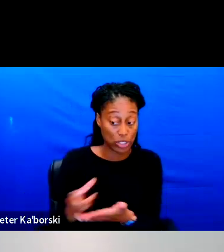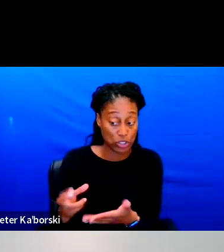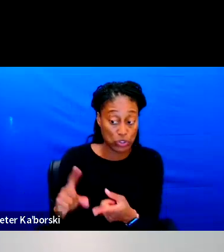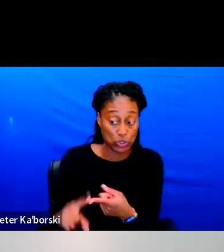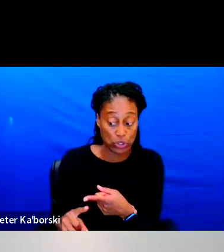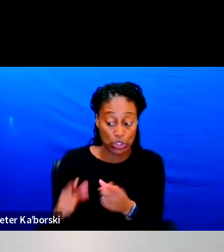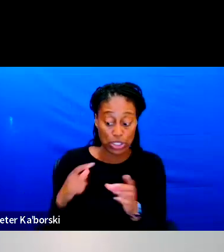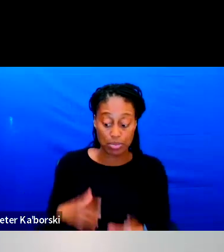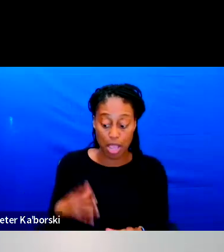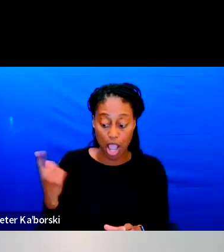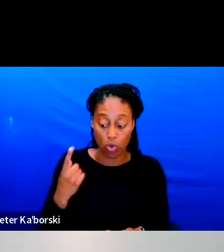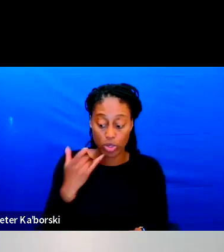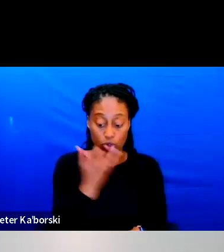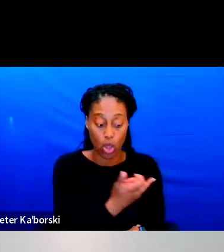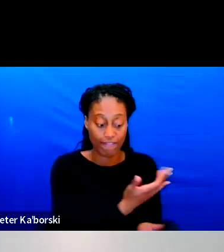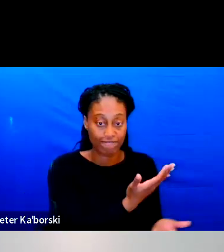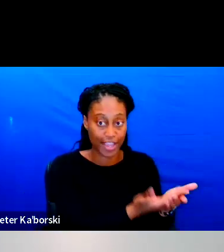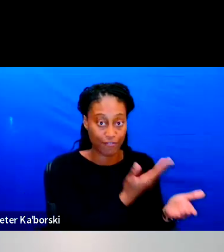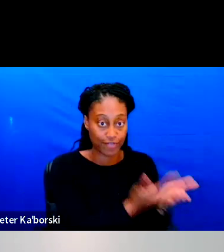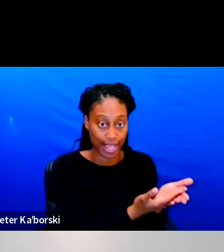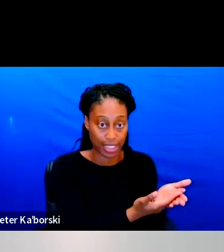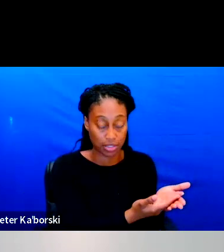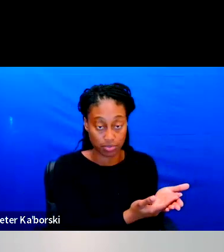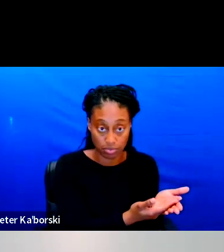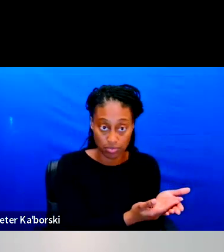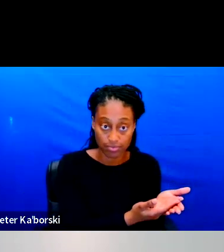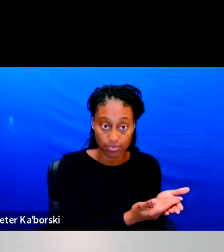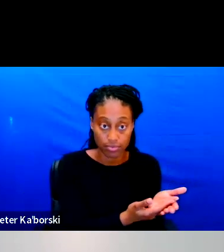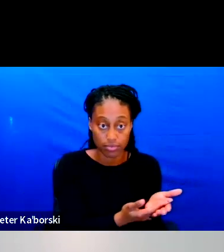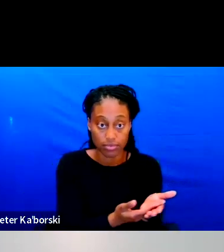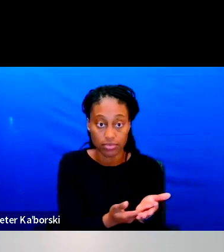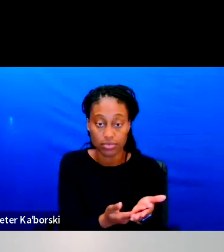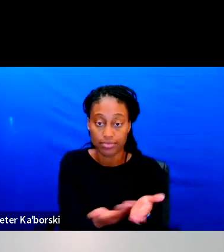Selina Butcher: I will always call to verify you know, but Selina Butcher: again it